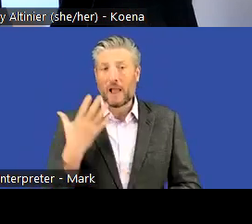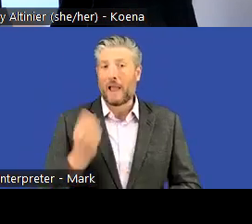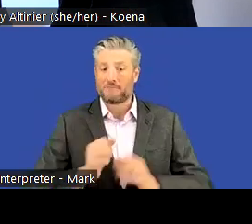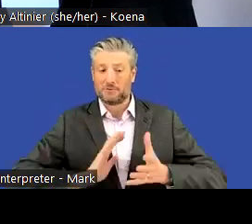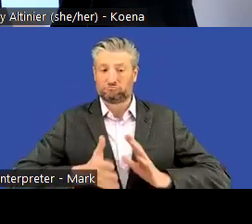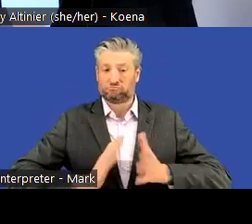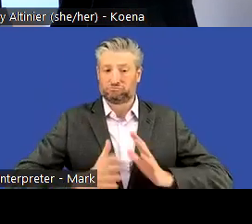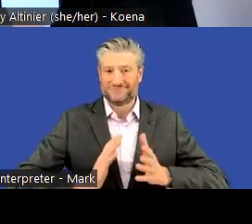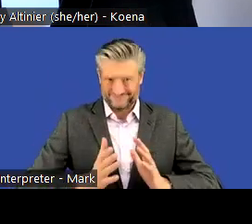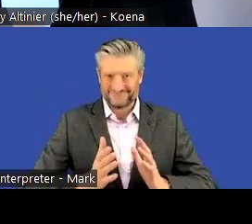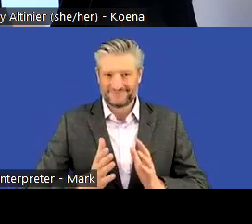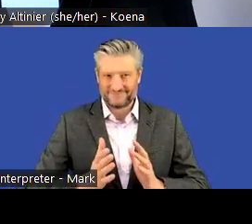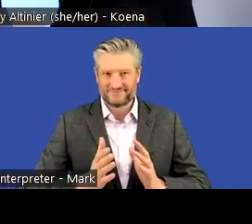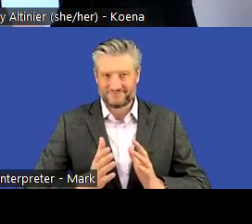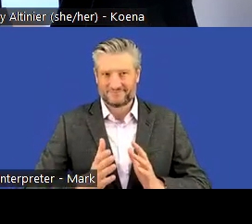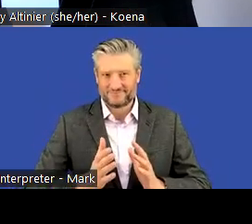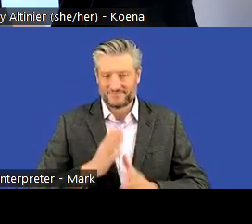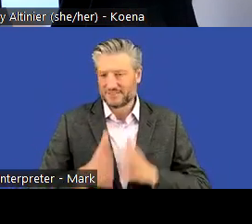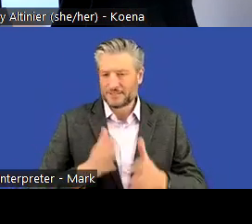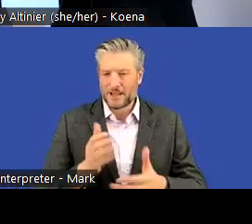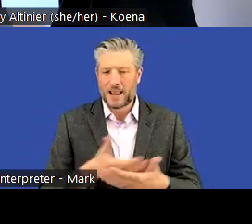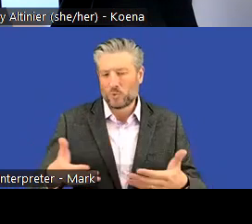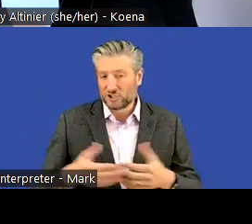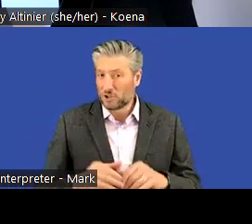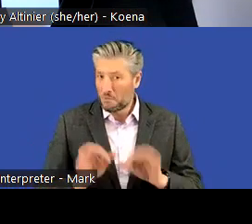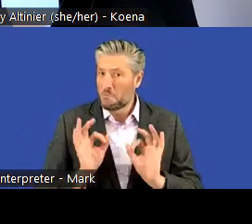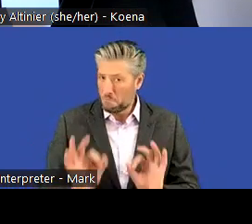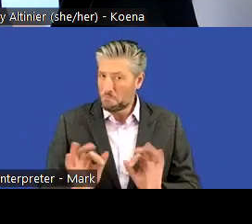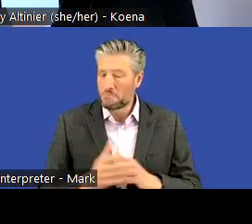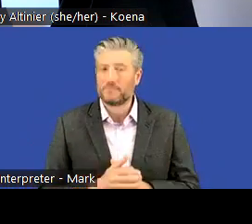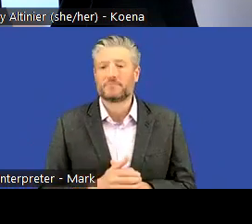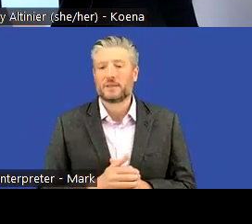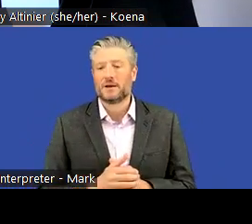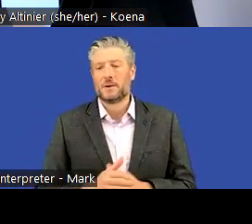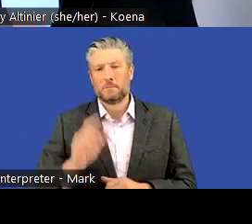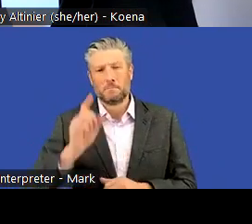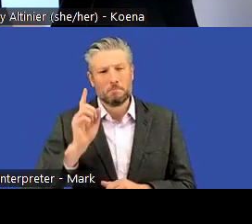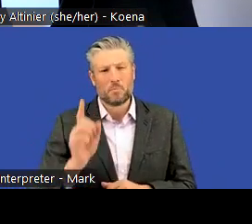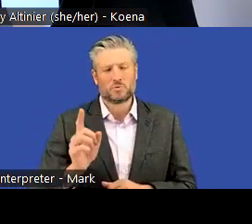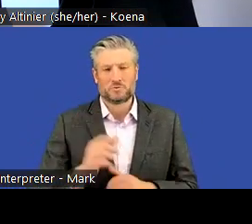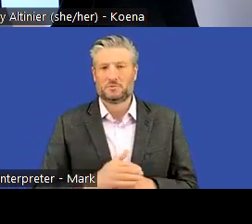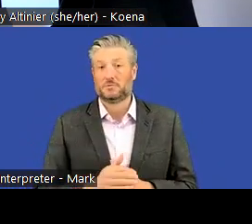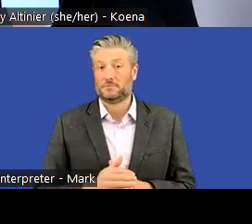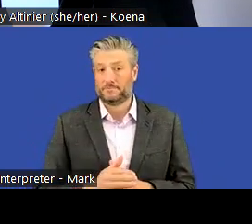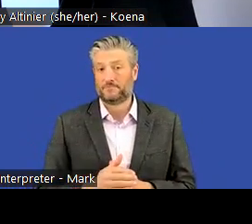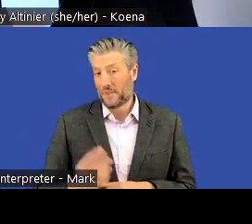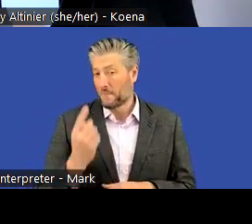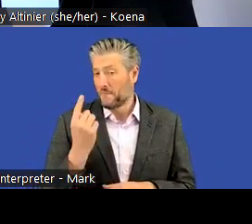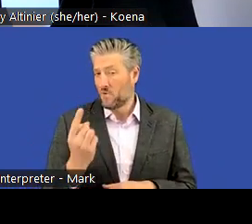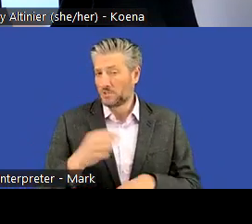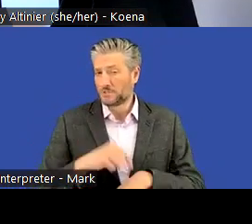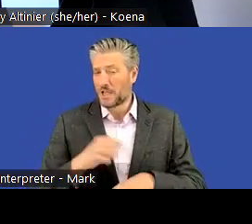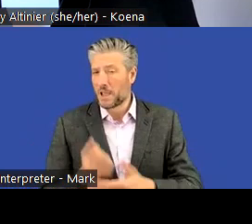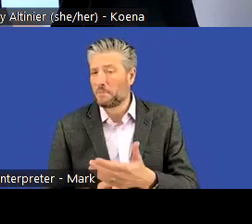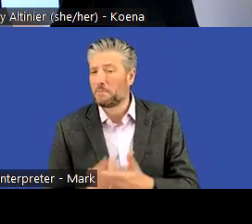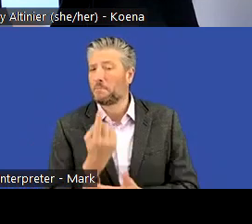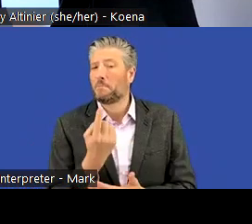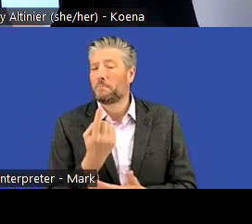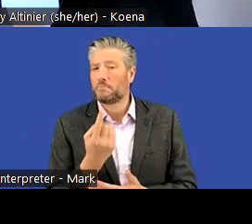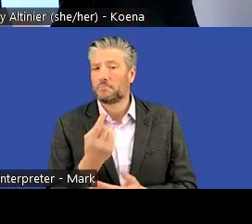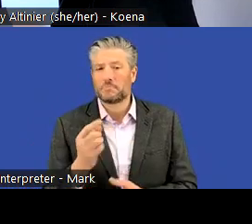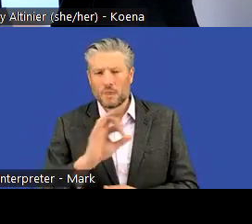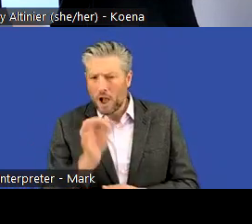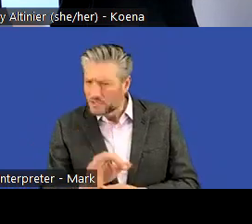step, but, at the same time, they invited for the first time a community -- an association,